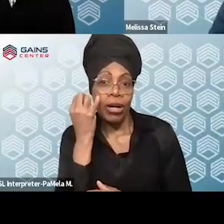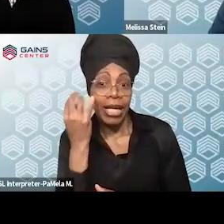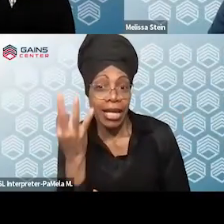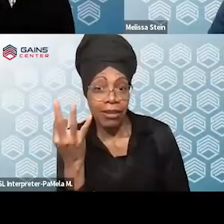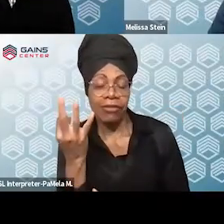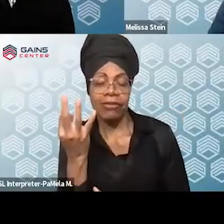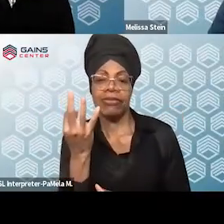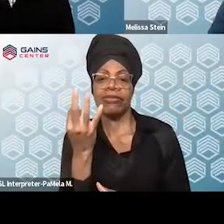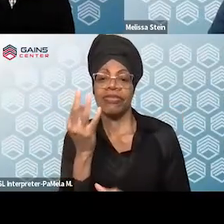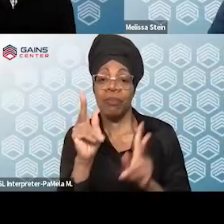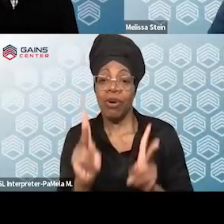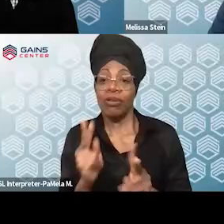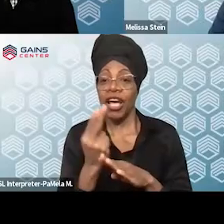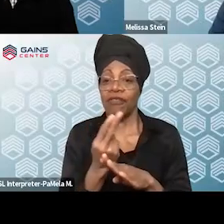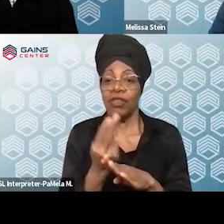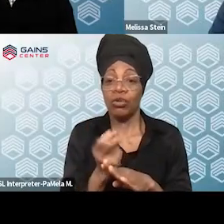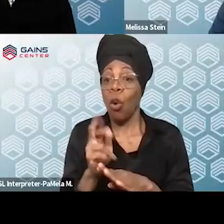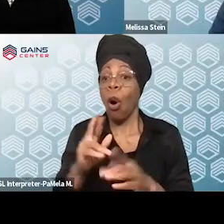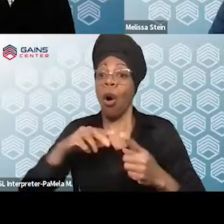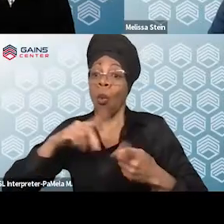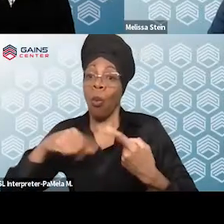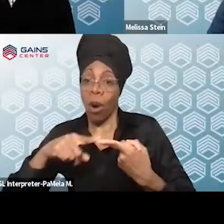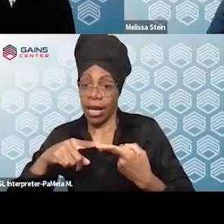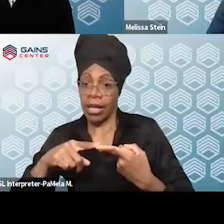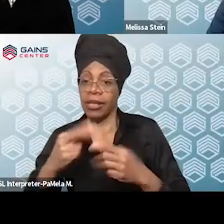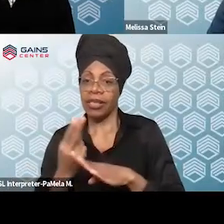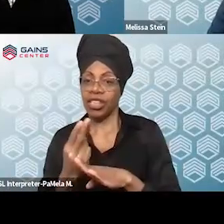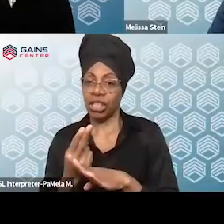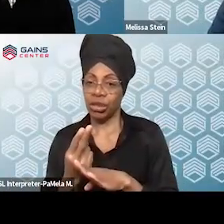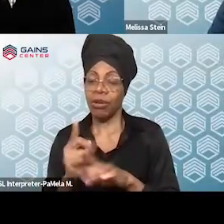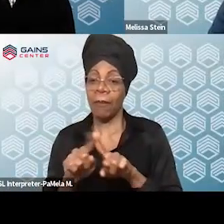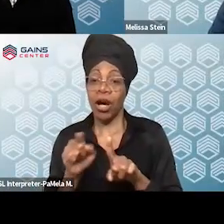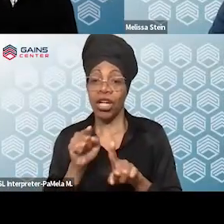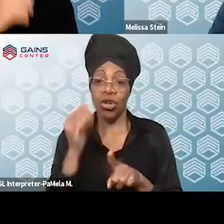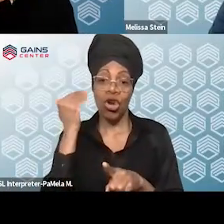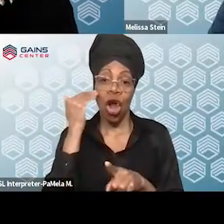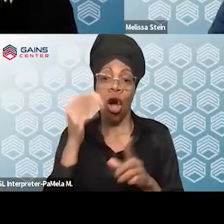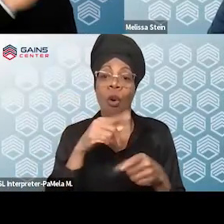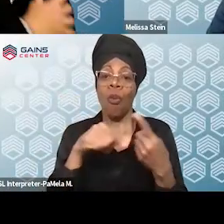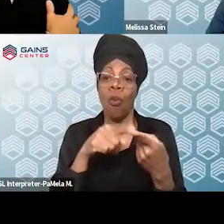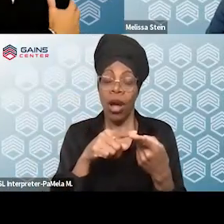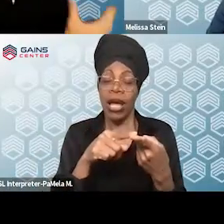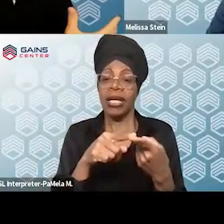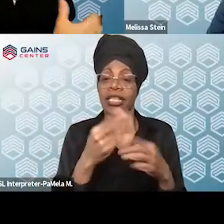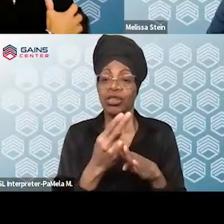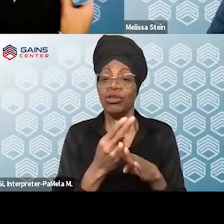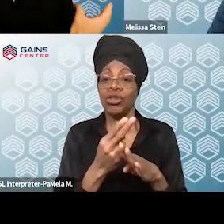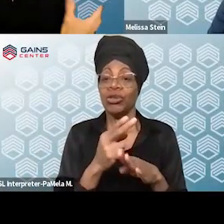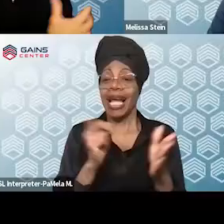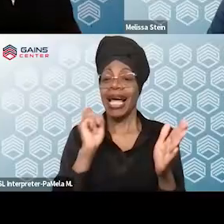has used or when they used, but you will know if they did use during that detection window. And it is, I would say,